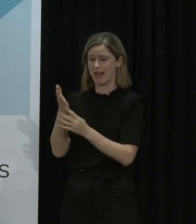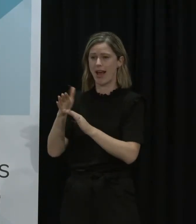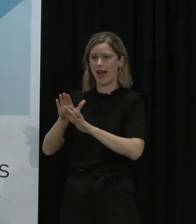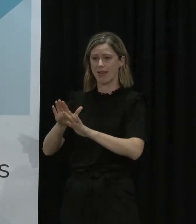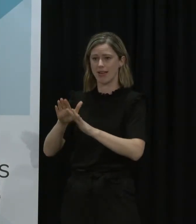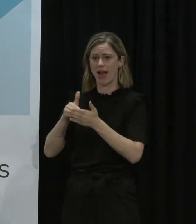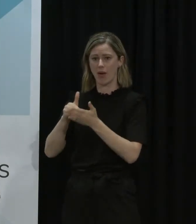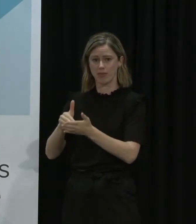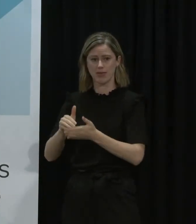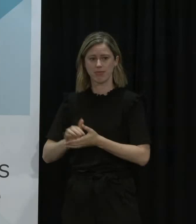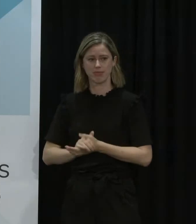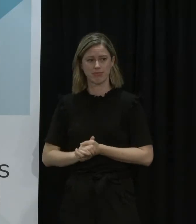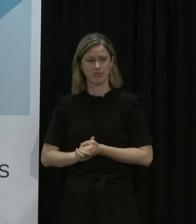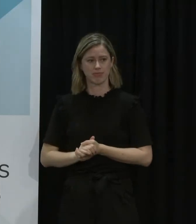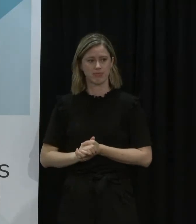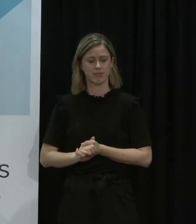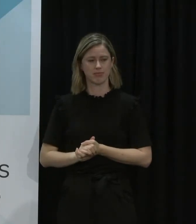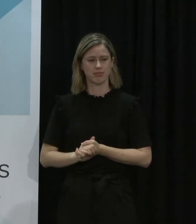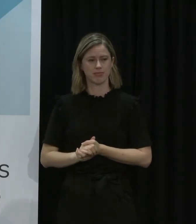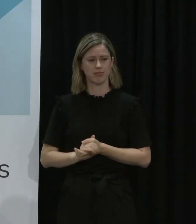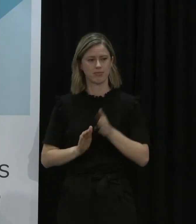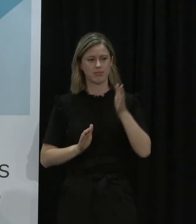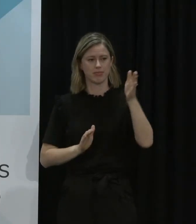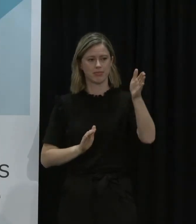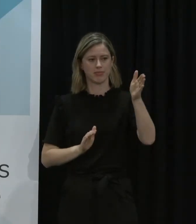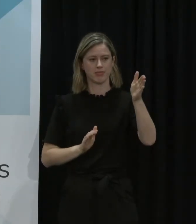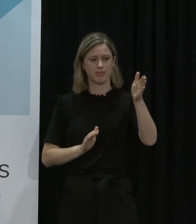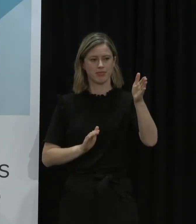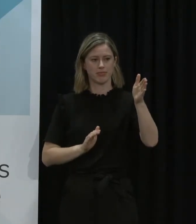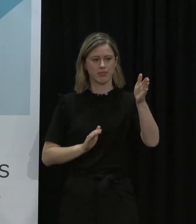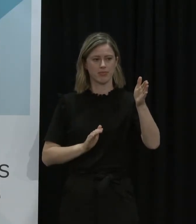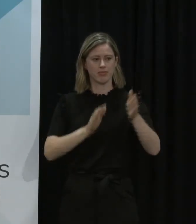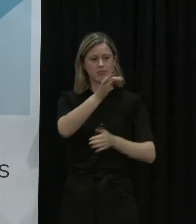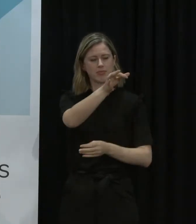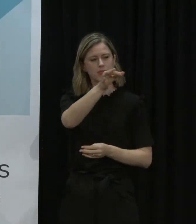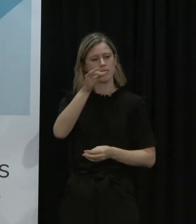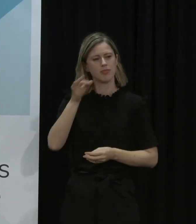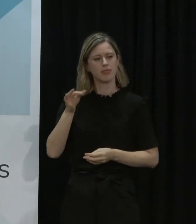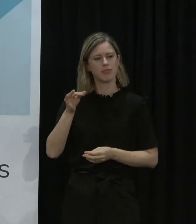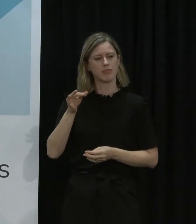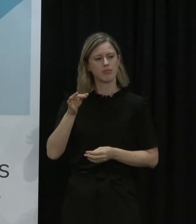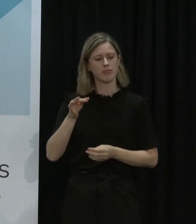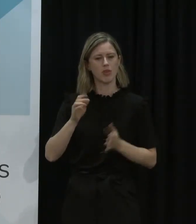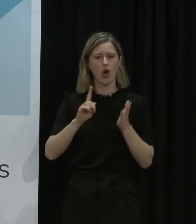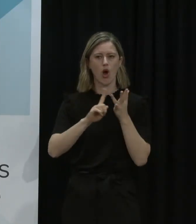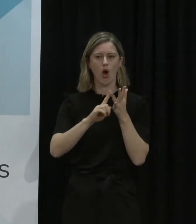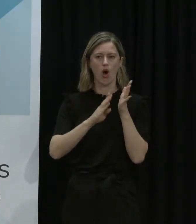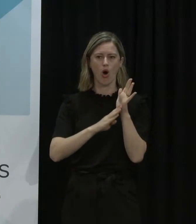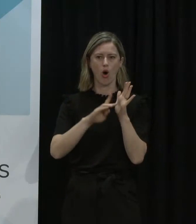proving vital for COVID management, particularly as we